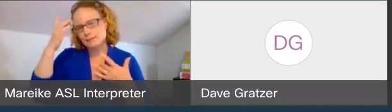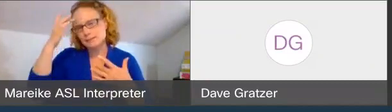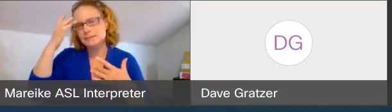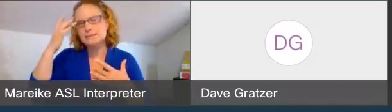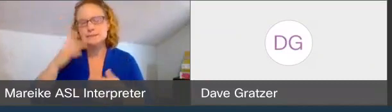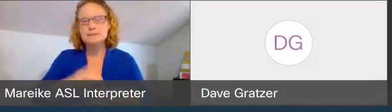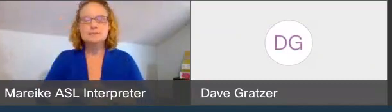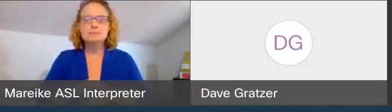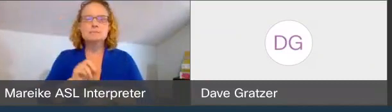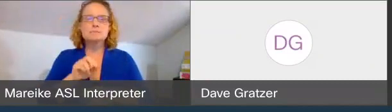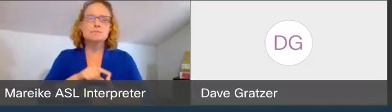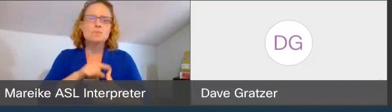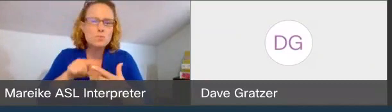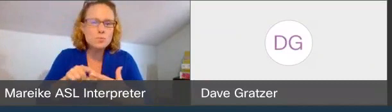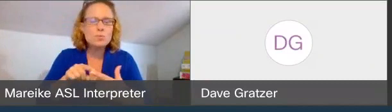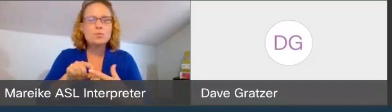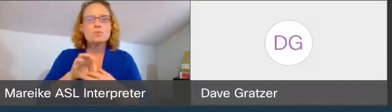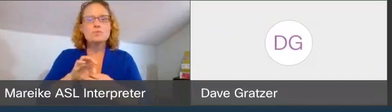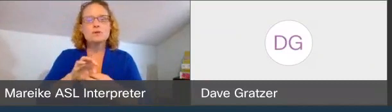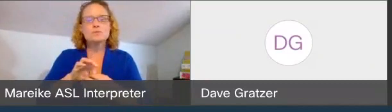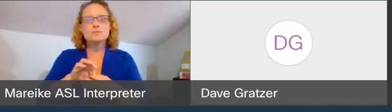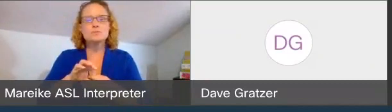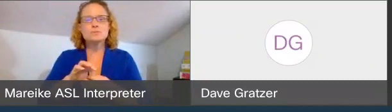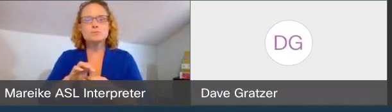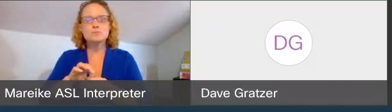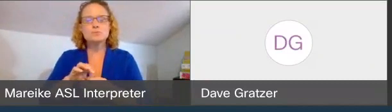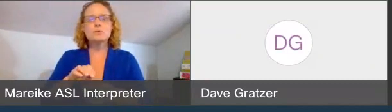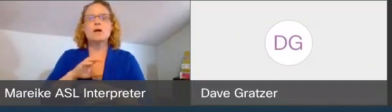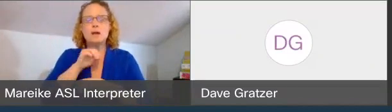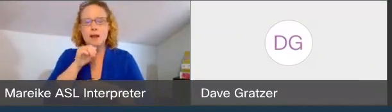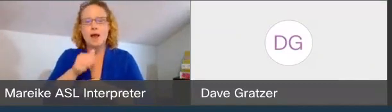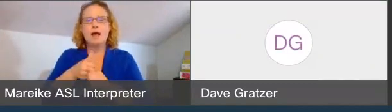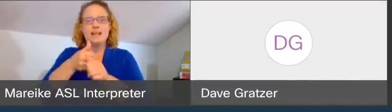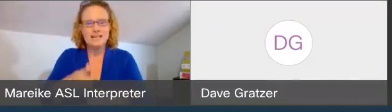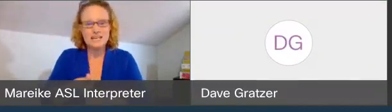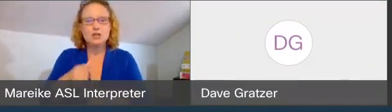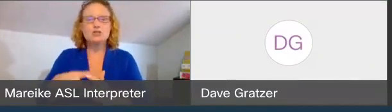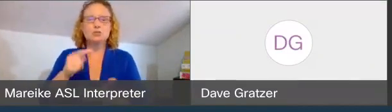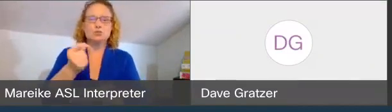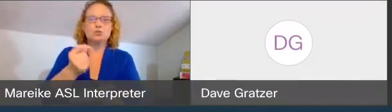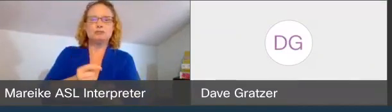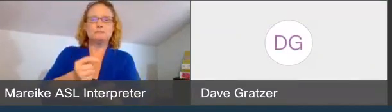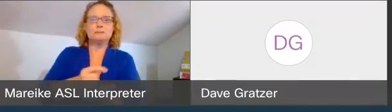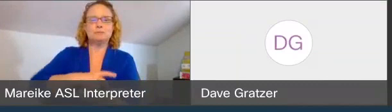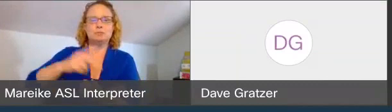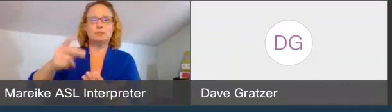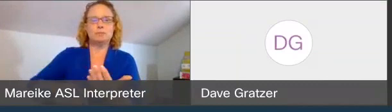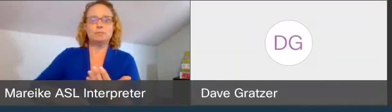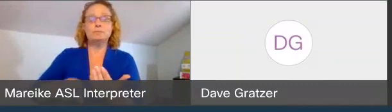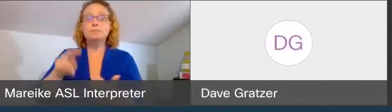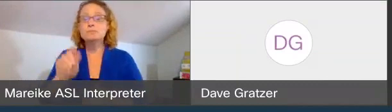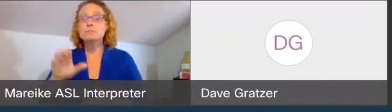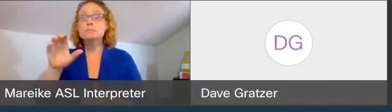or related to non-adherence with treatment. In New York City, all ACT referrals, go through the